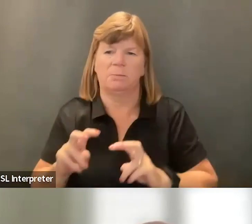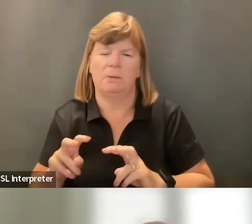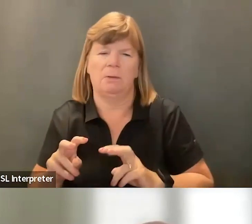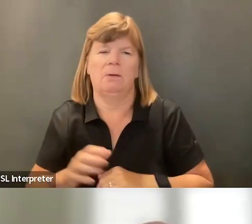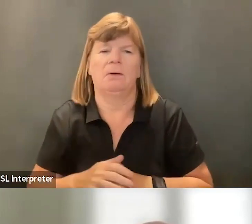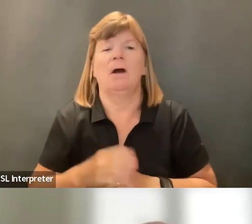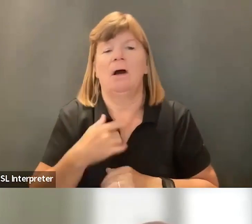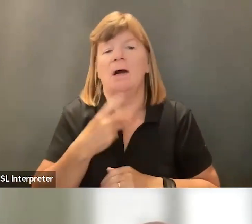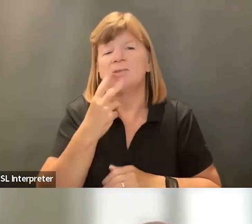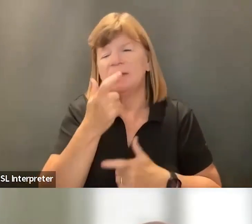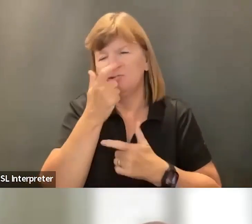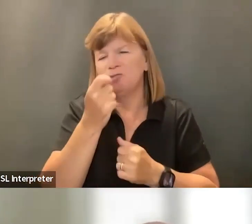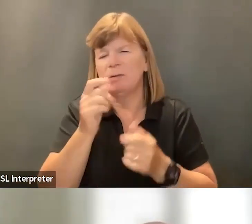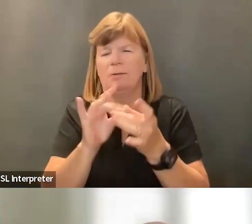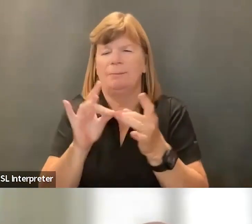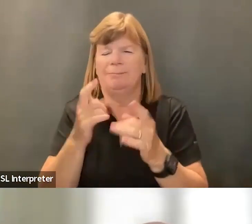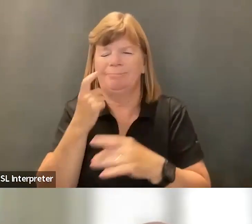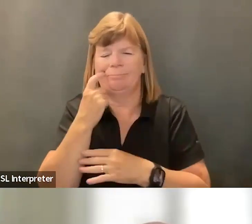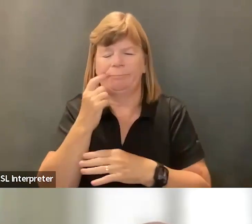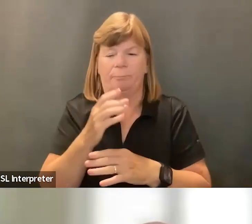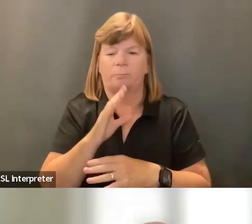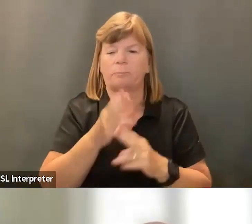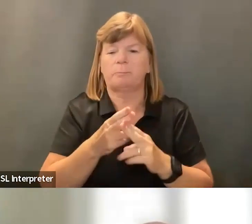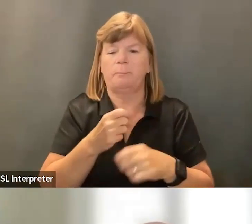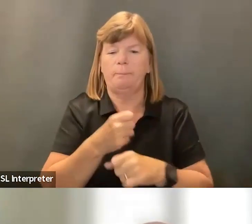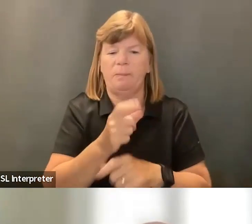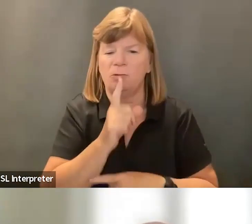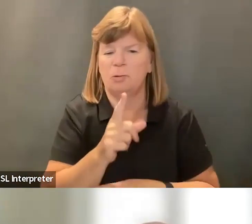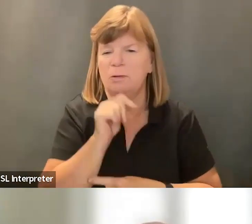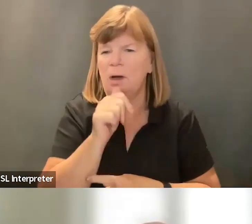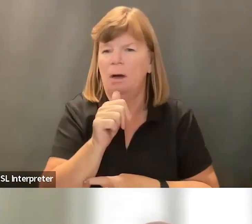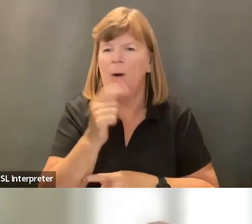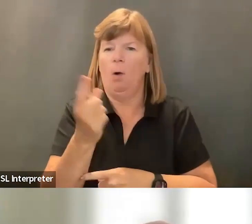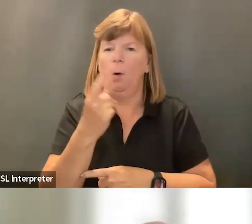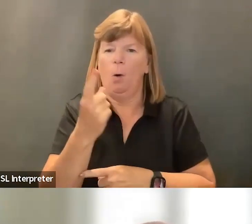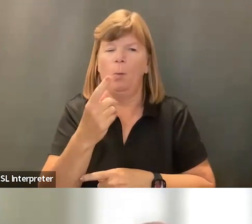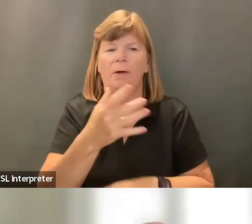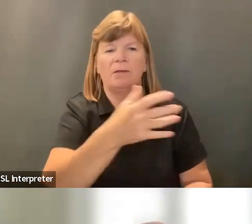interesting comment earlier too about making sure we're not constantly pulling out students